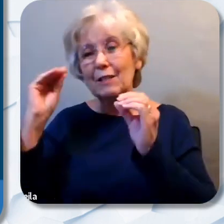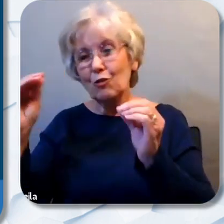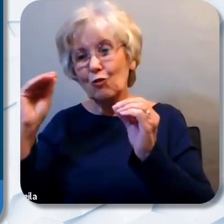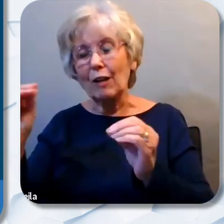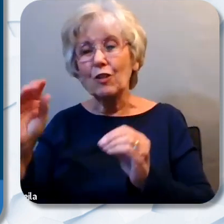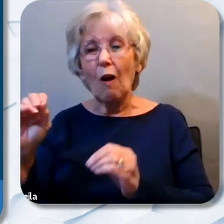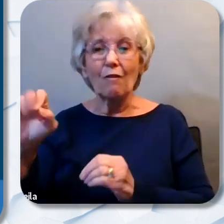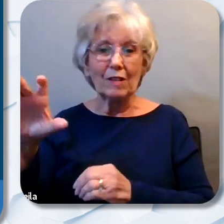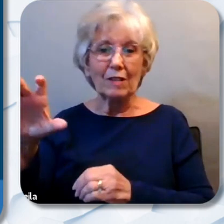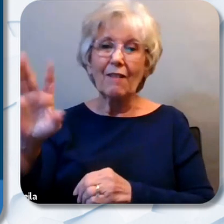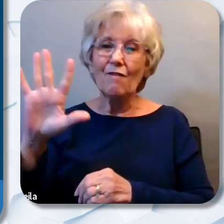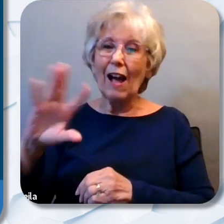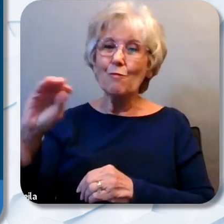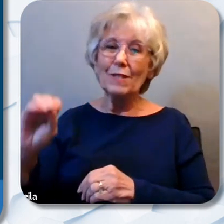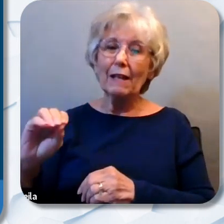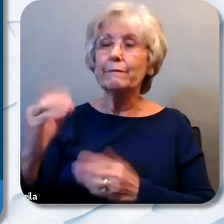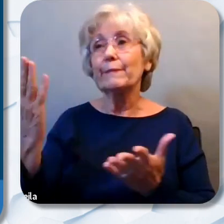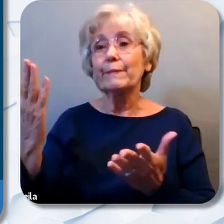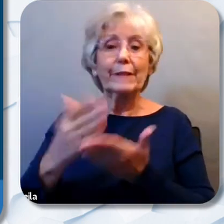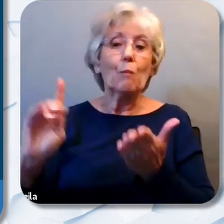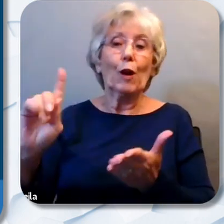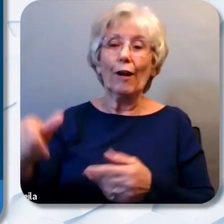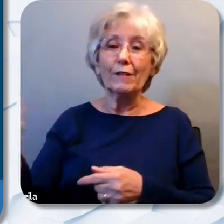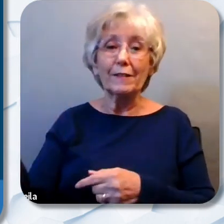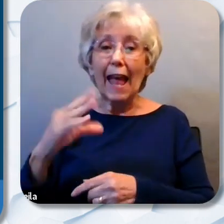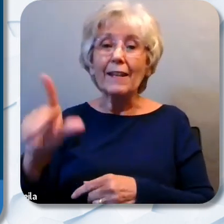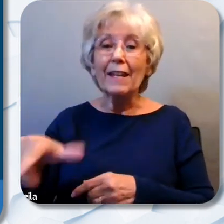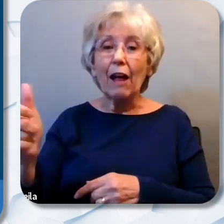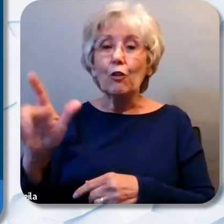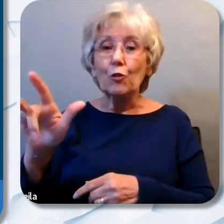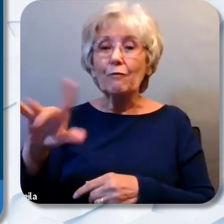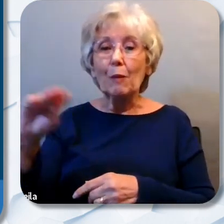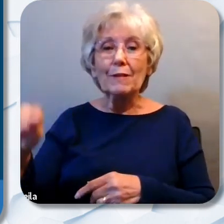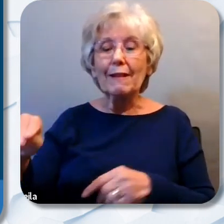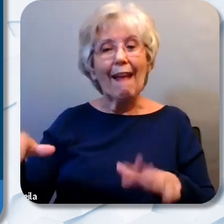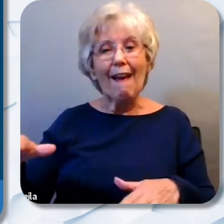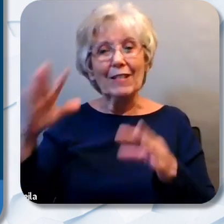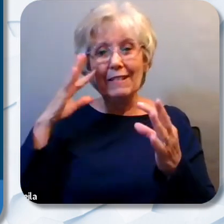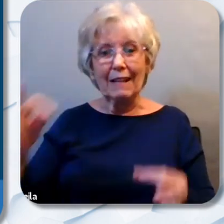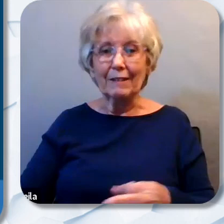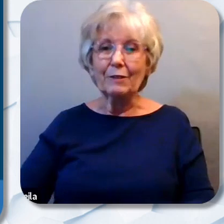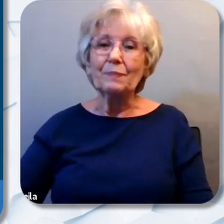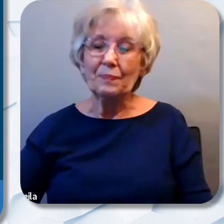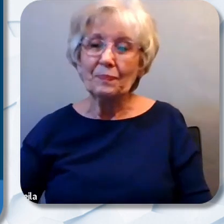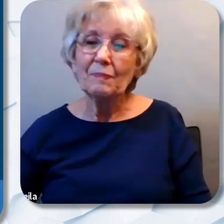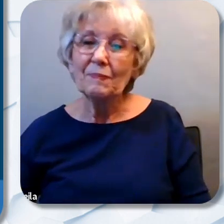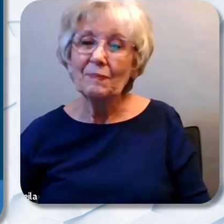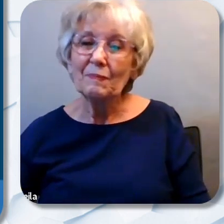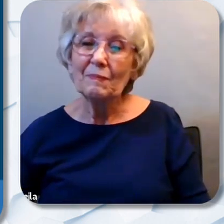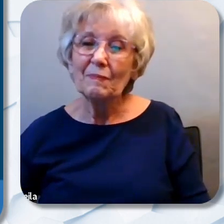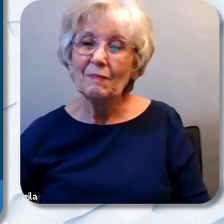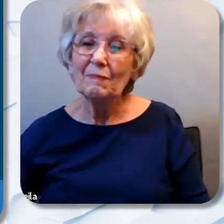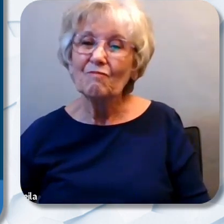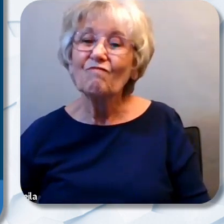5% somewhere else, and another 25% have not yet determined. last question how